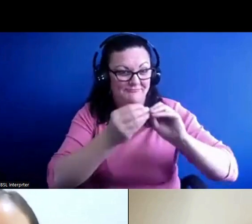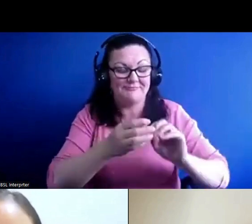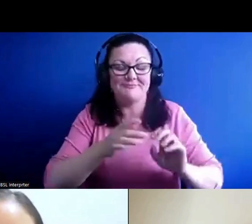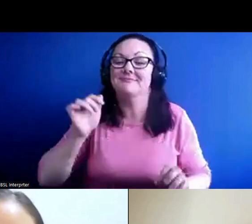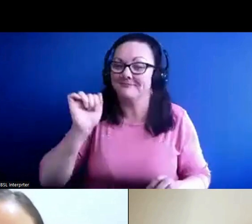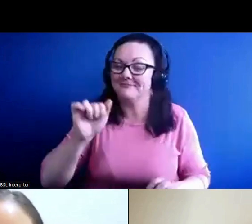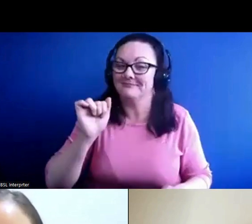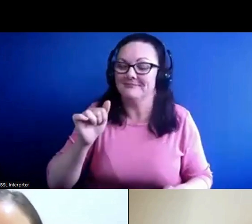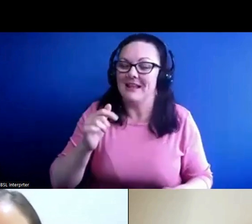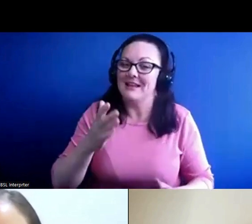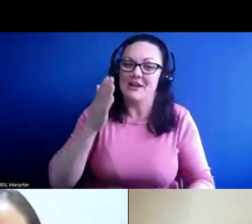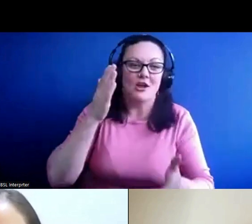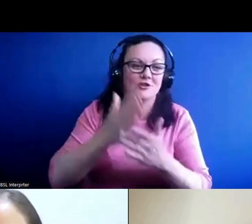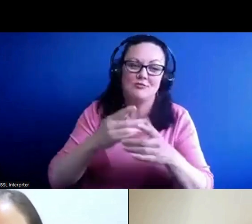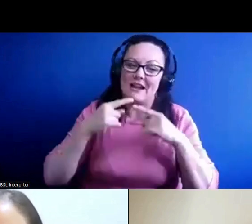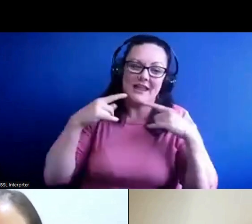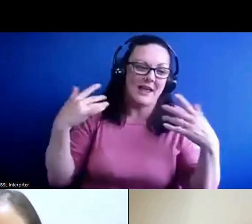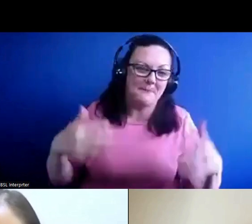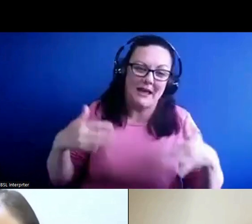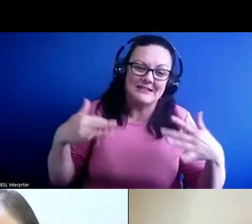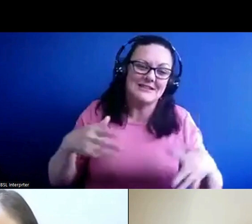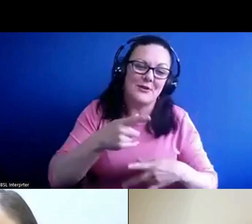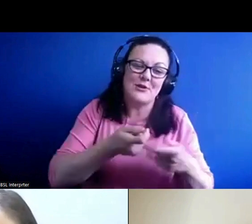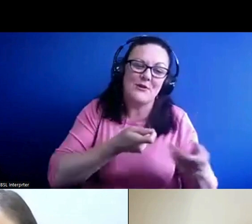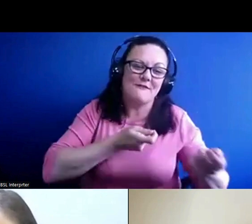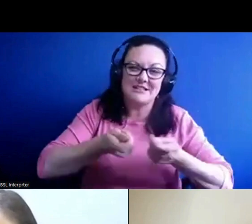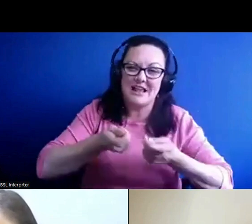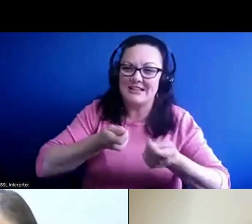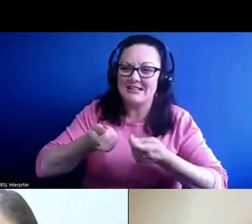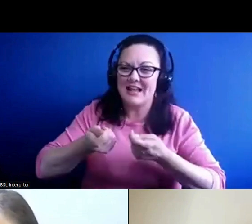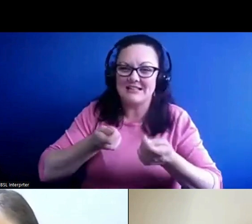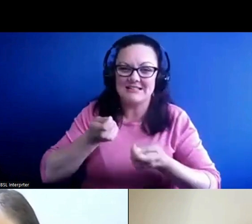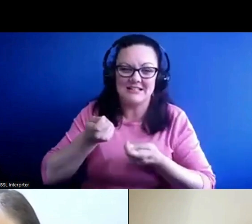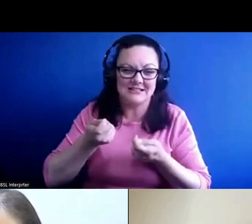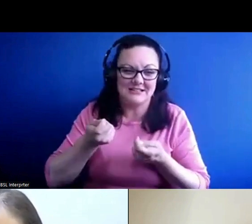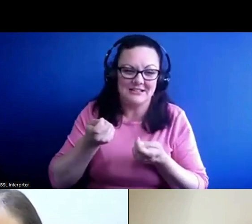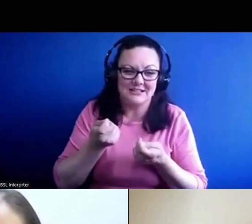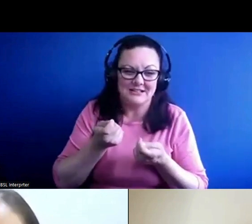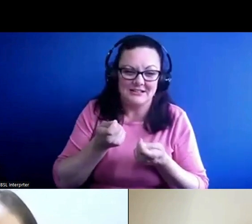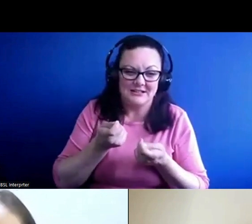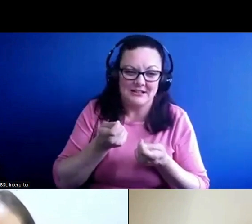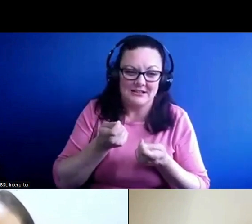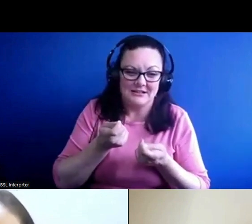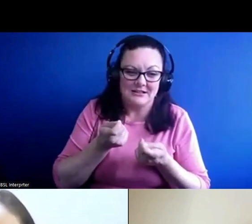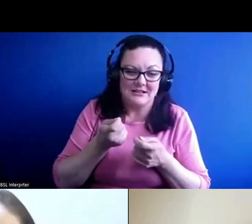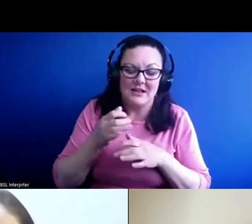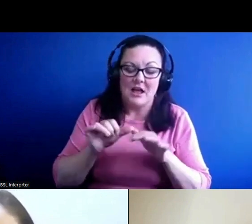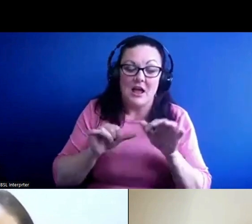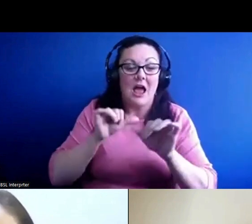amazing when you facilitate you know, after data collection,